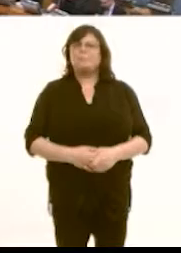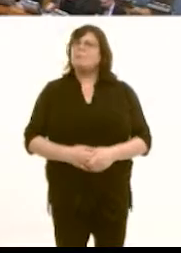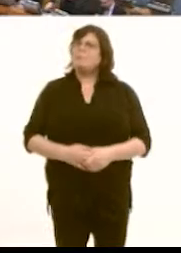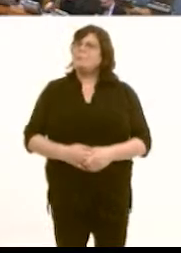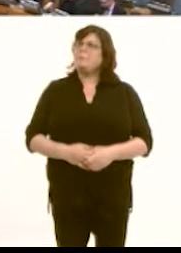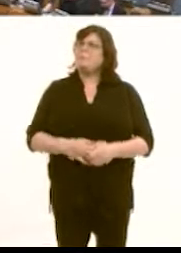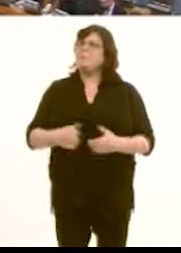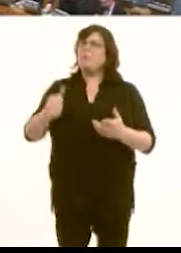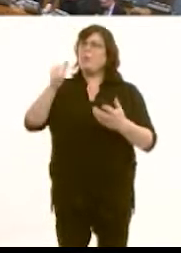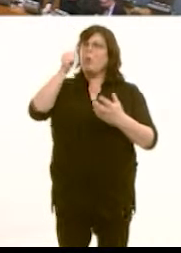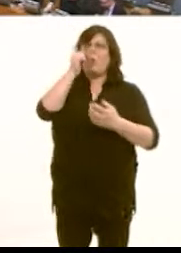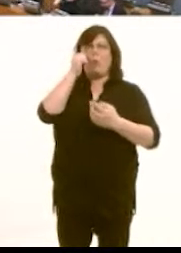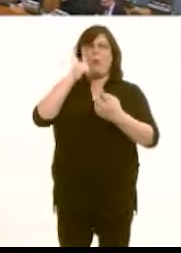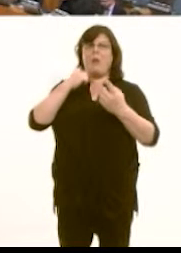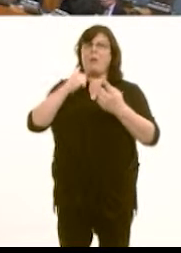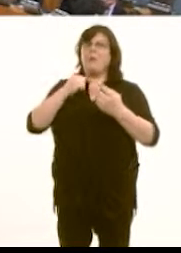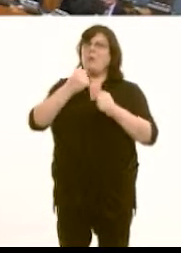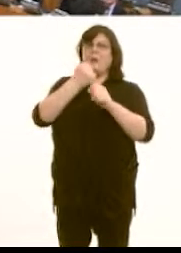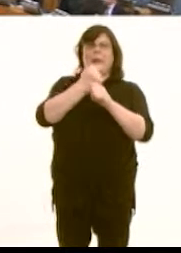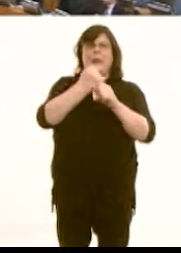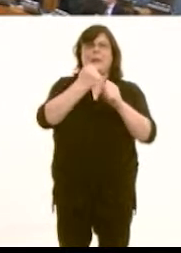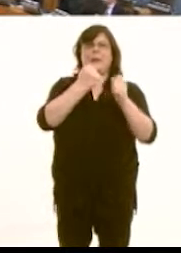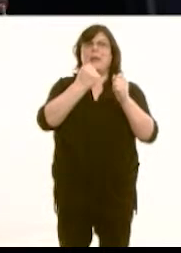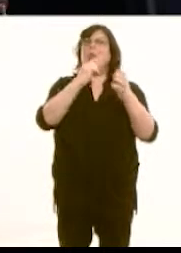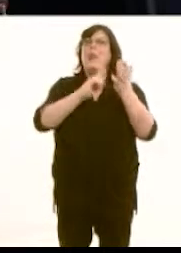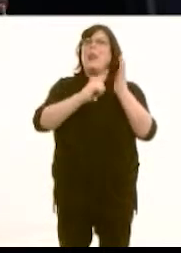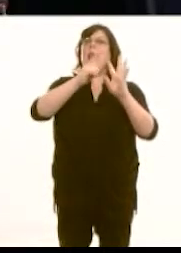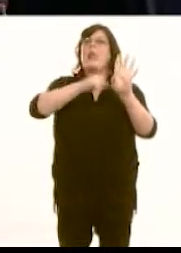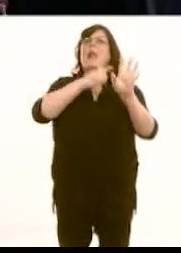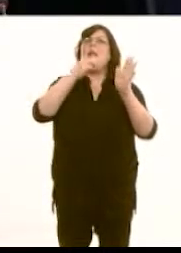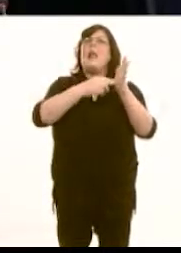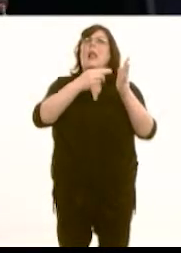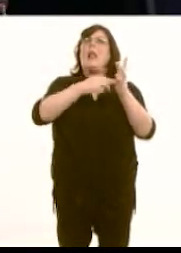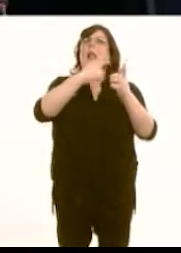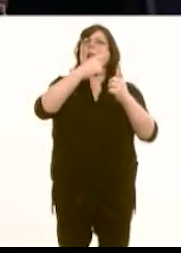fe, wrth gwrs, wedi arwain at sefyllfa yng ngogledd Cymru lle mae Bwrdd Iechyd Lleol